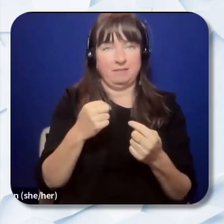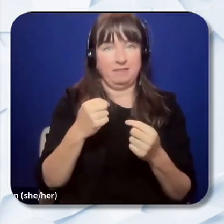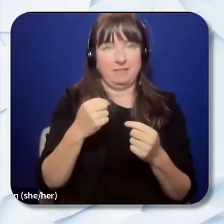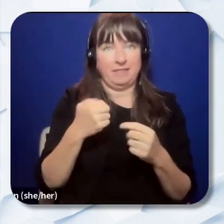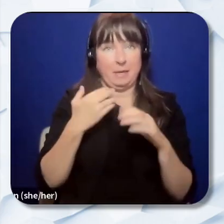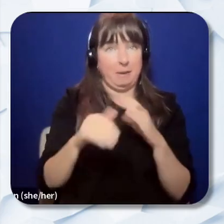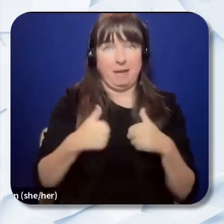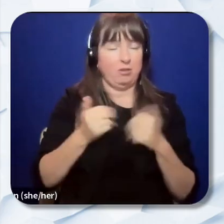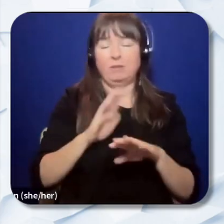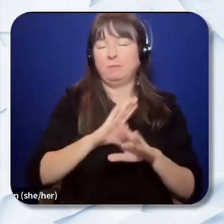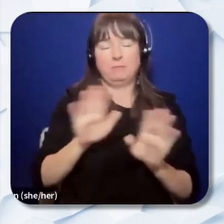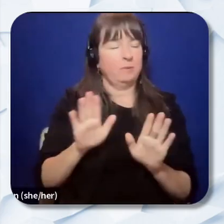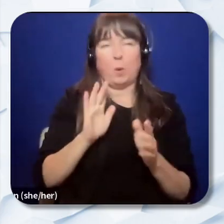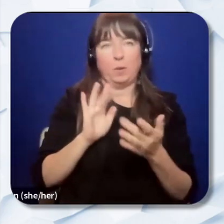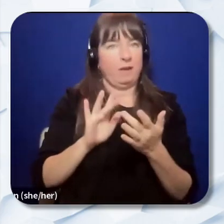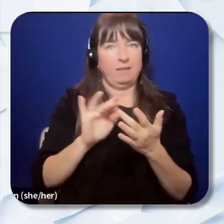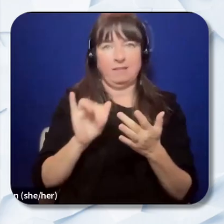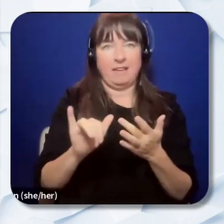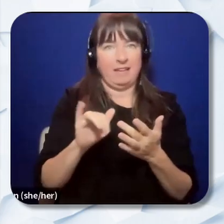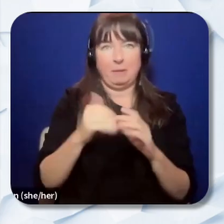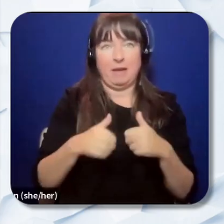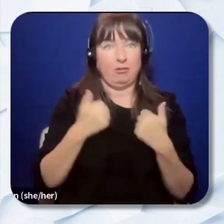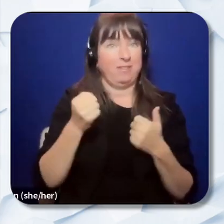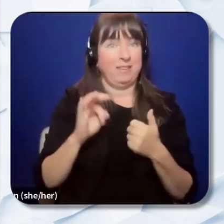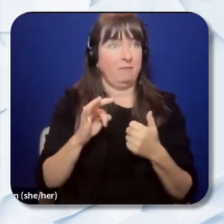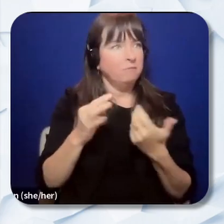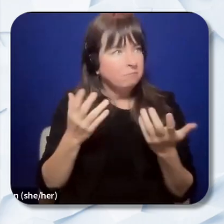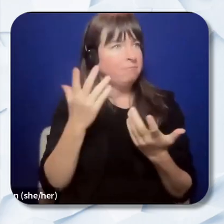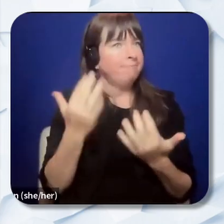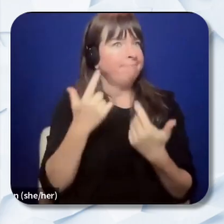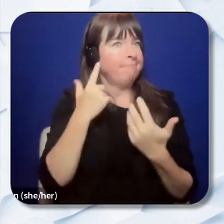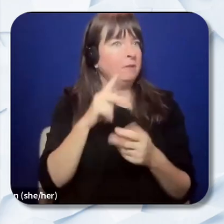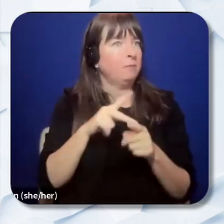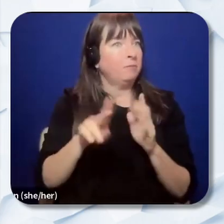attempt to contact it. If you do not receive your professional development certificate within the